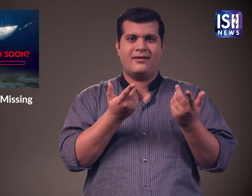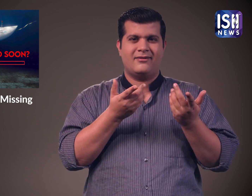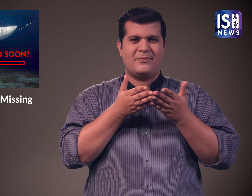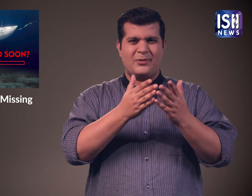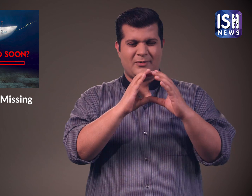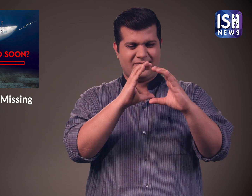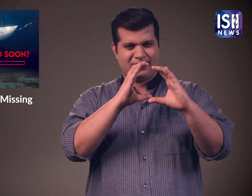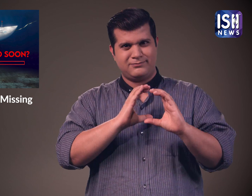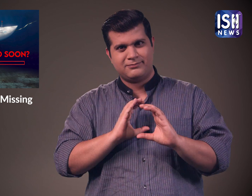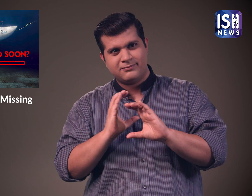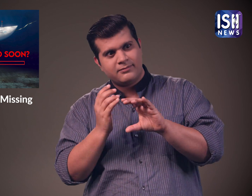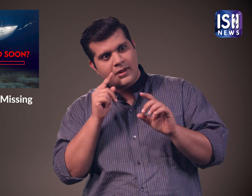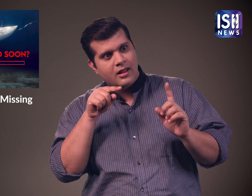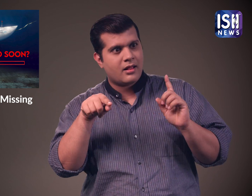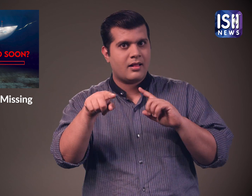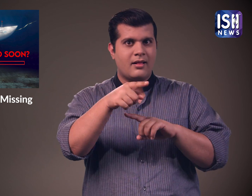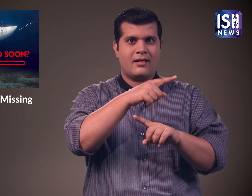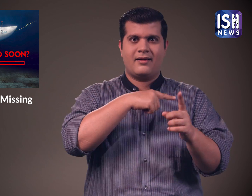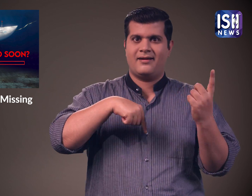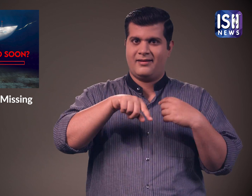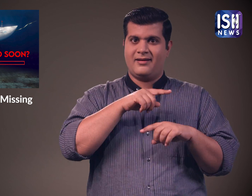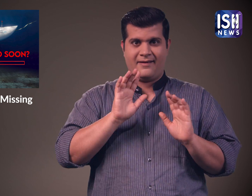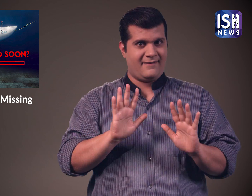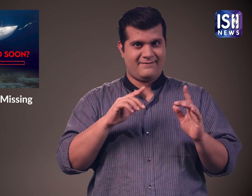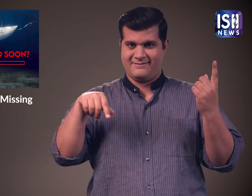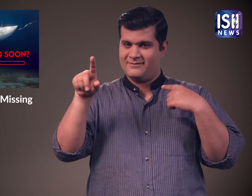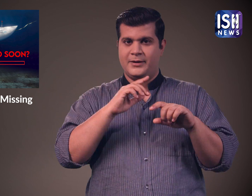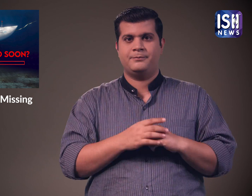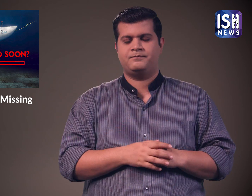Various underwater marine vessels have been used for this purpose.